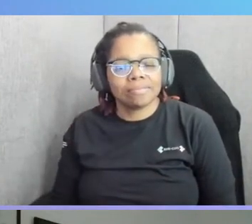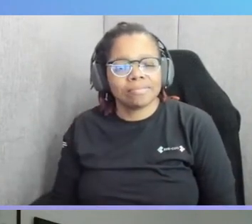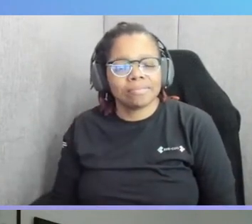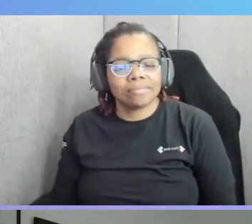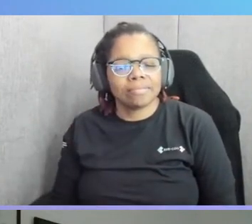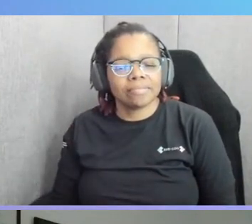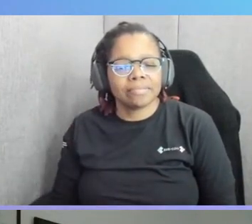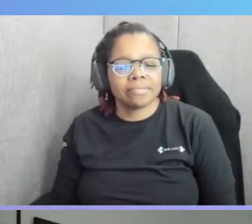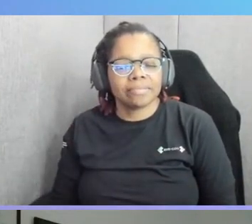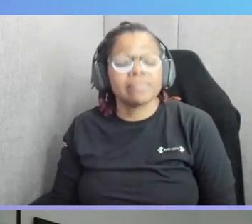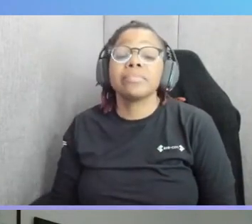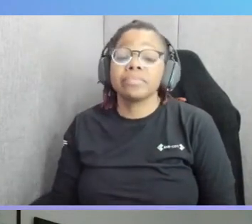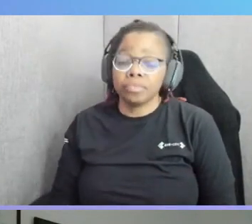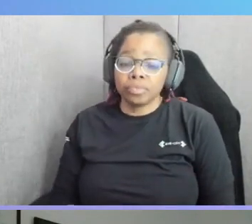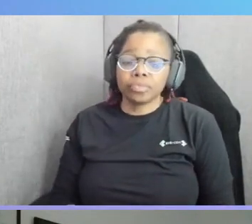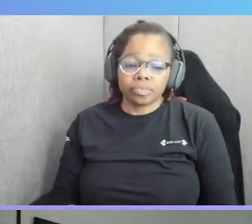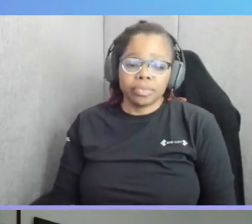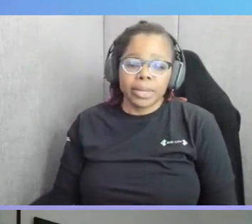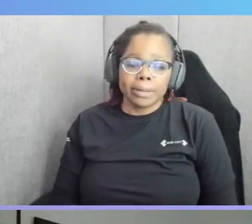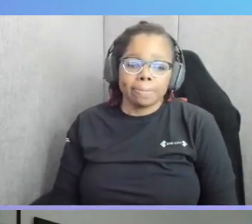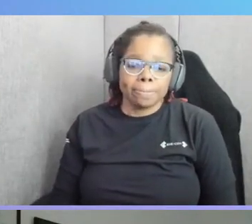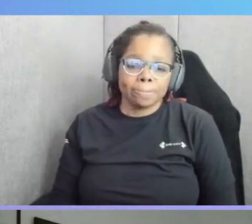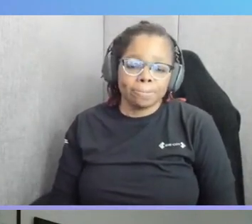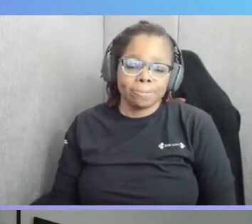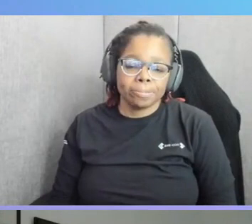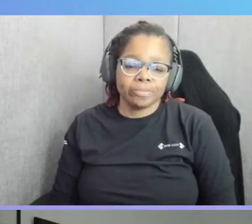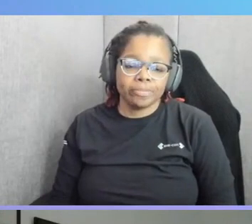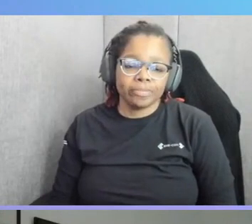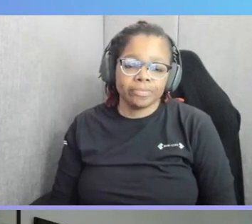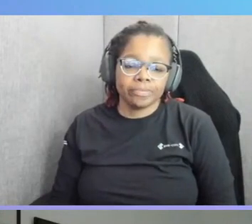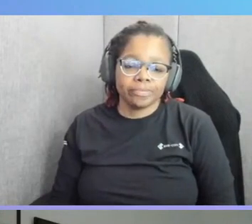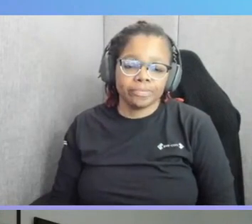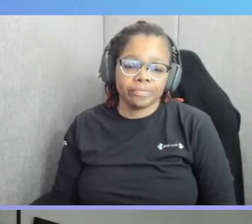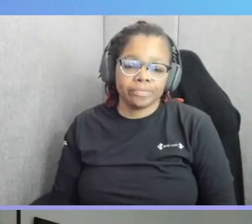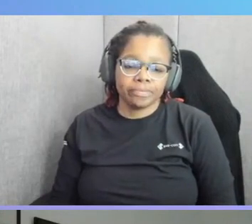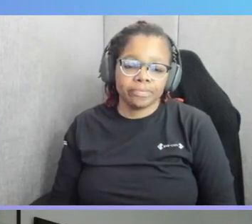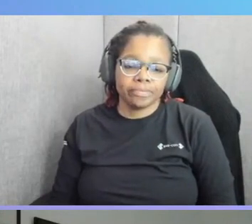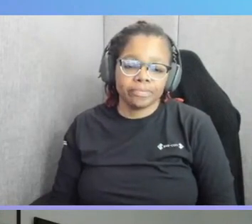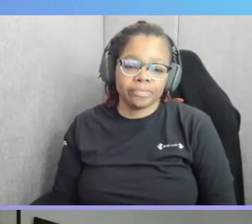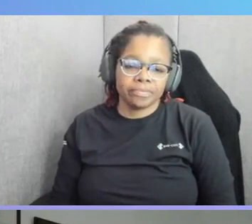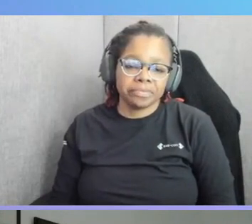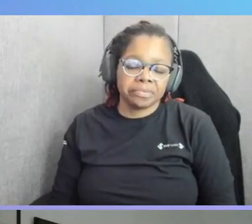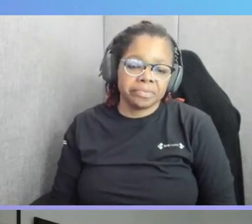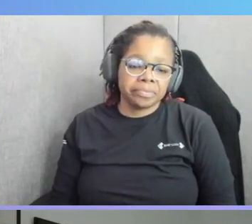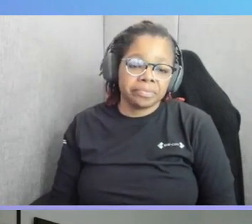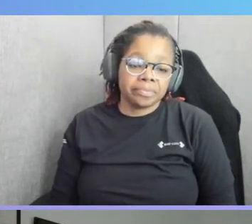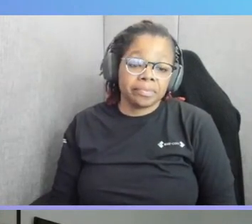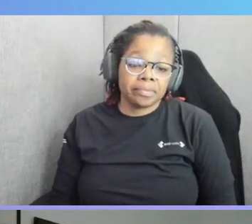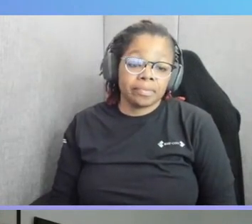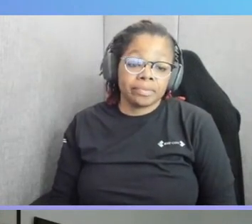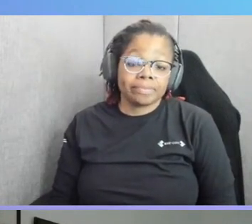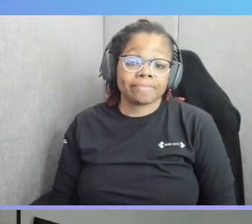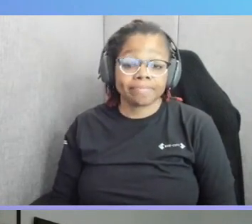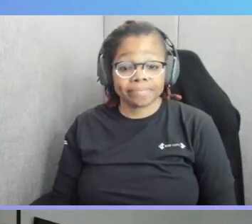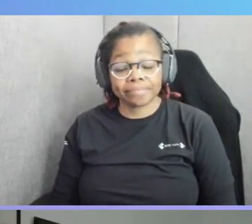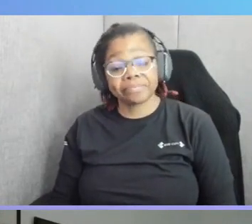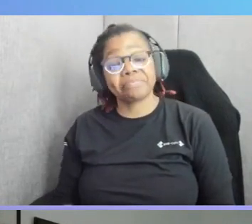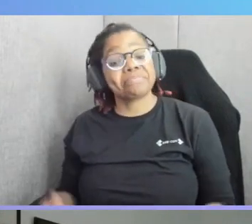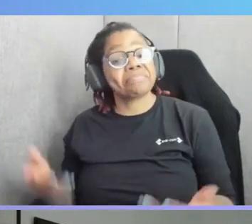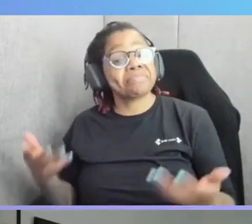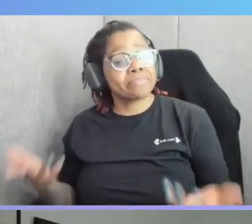So. From there, we wanted to just talk about, um, some